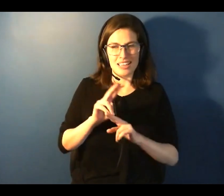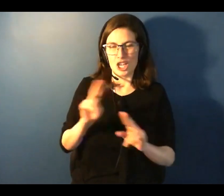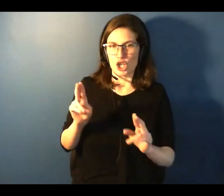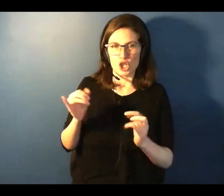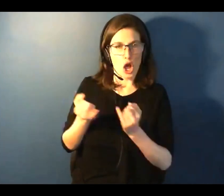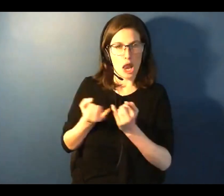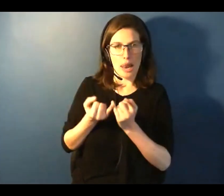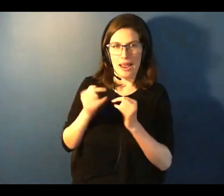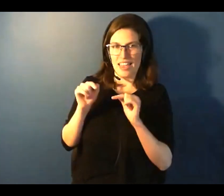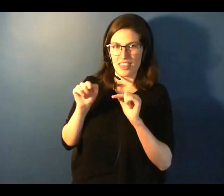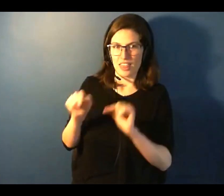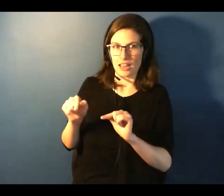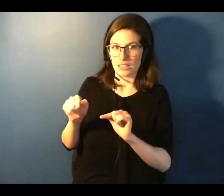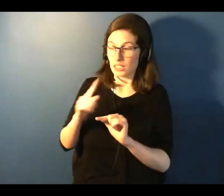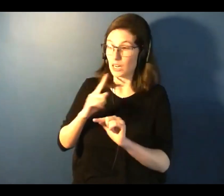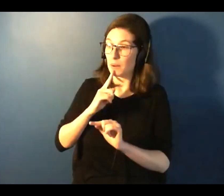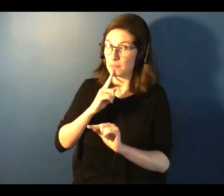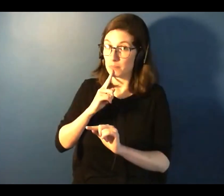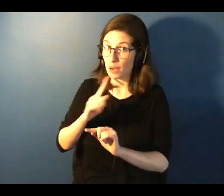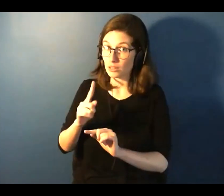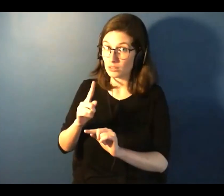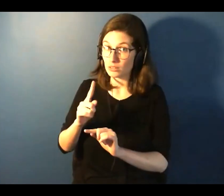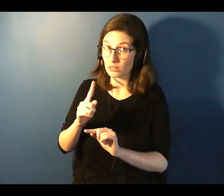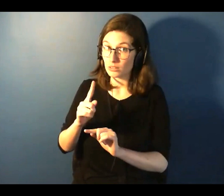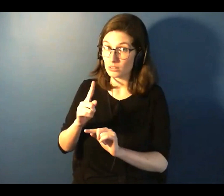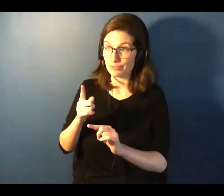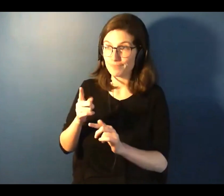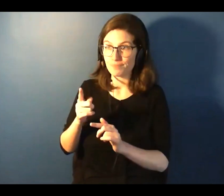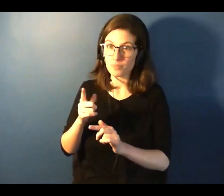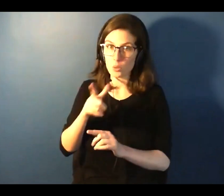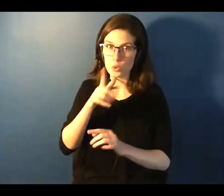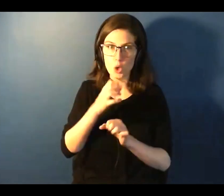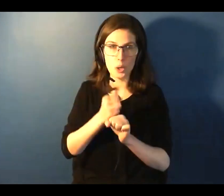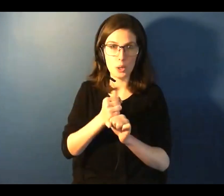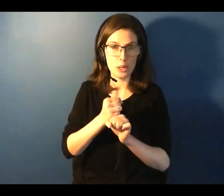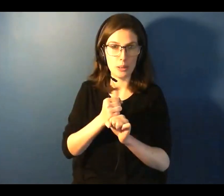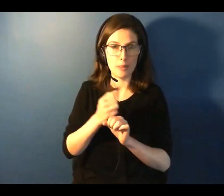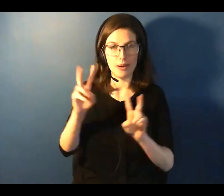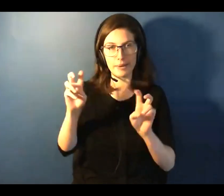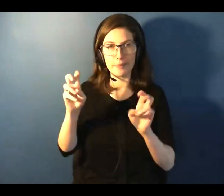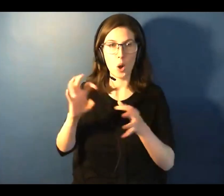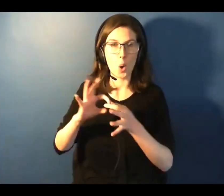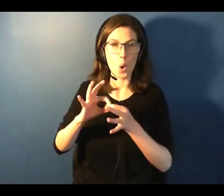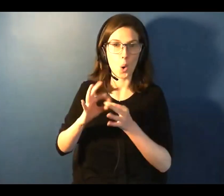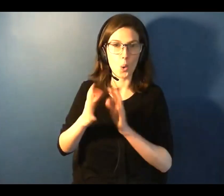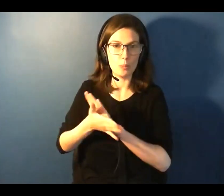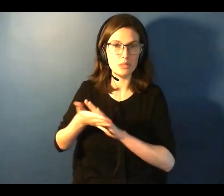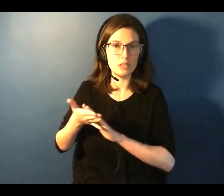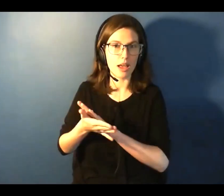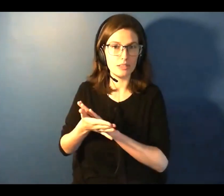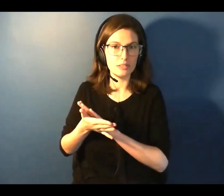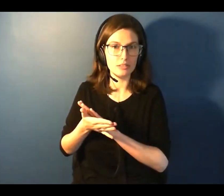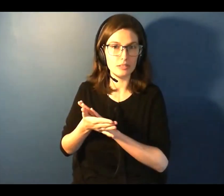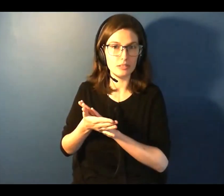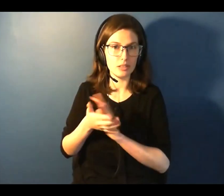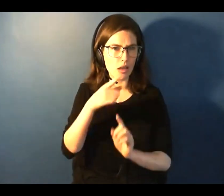certainly, what we'd talk about is home signs and I think, Lianne, you came across some evidence